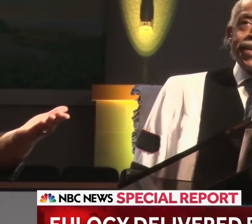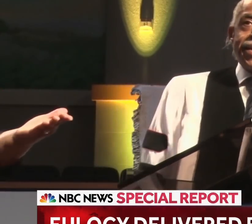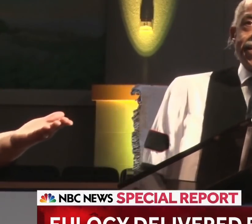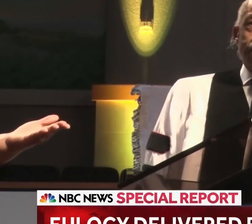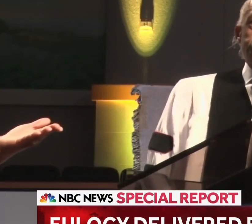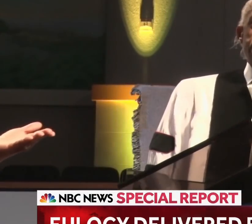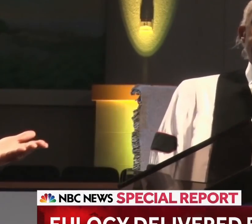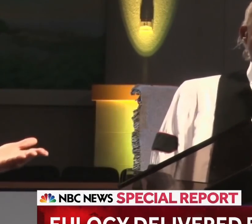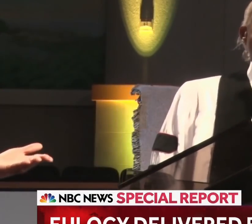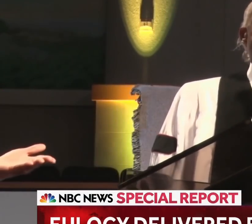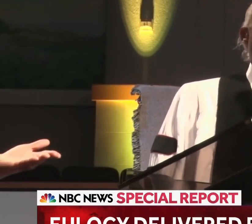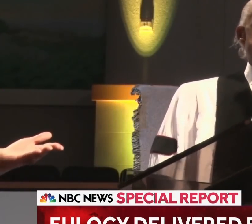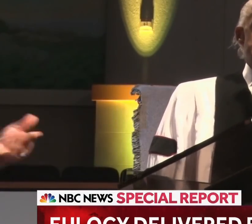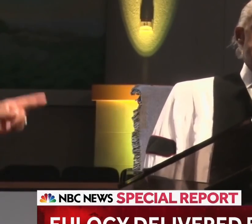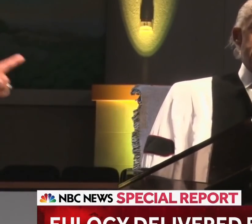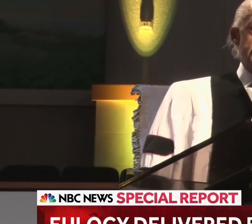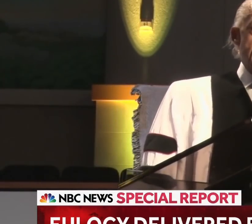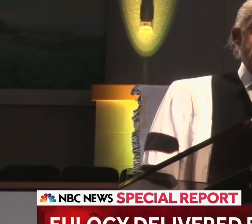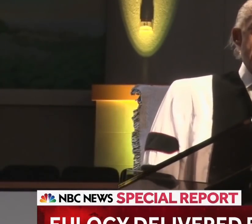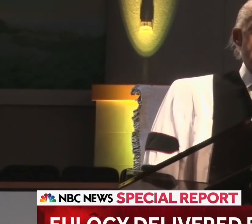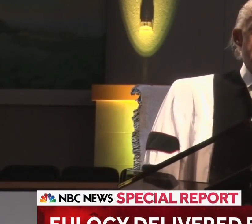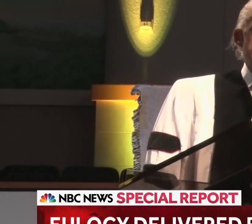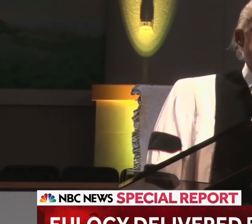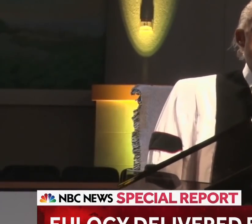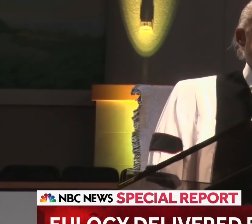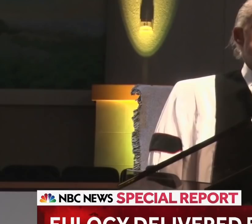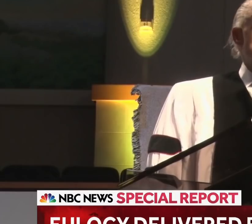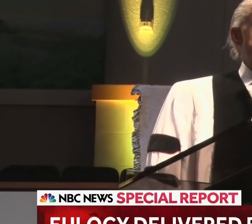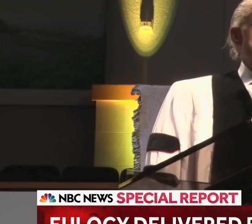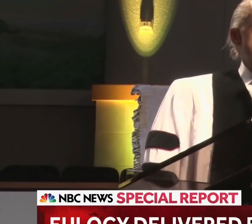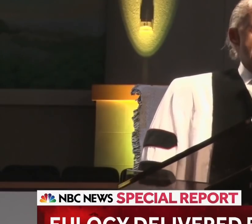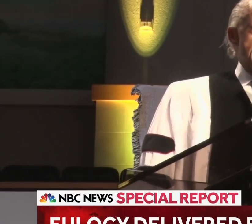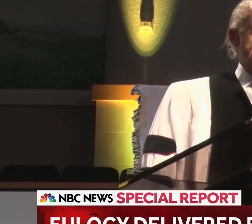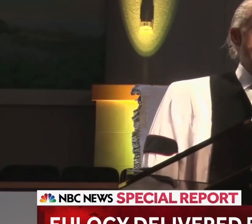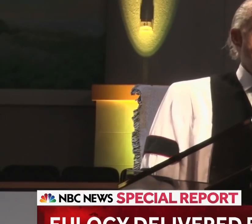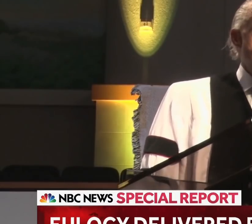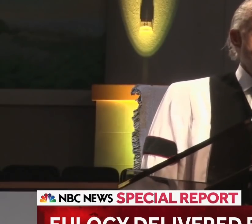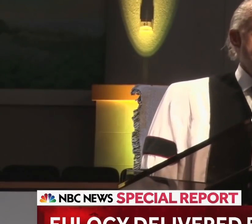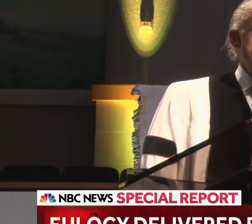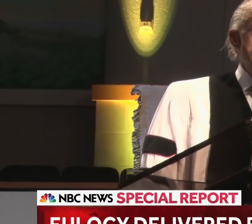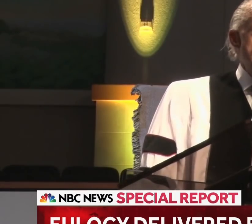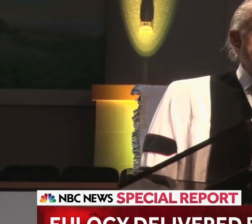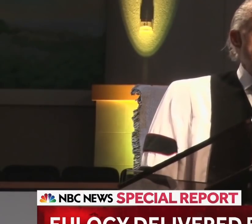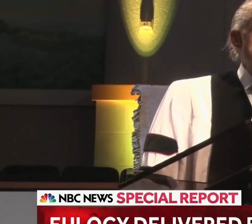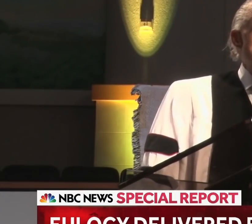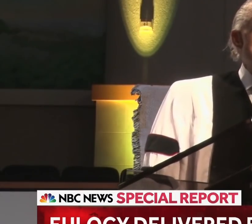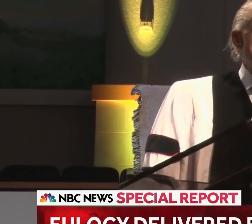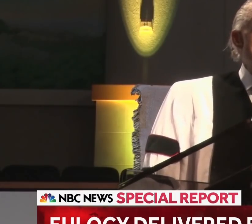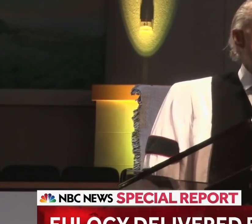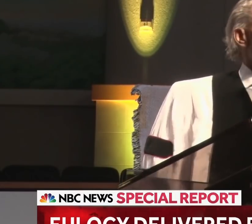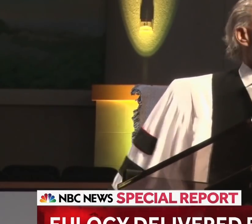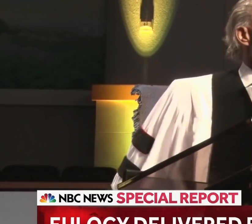HE HAD BEEN ROBBED AND BEATEN. THEY SAID, ONE MAN CAME BY THAT